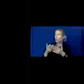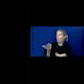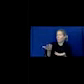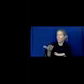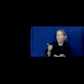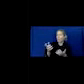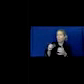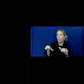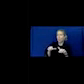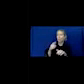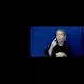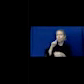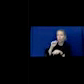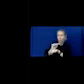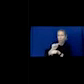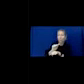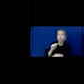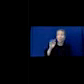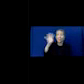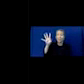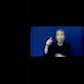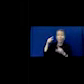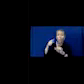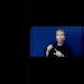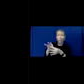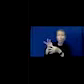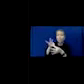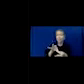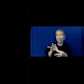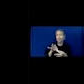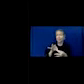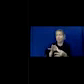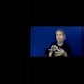up with different objectives, based on exactly what their strengths are and maybe even some